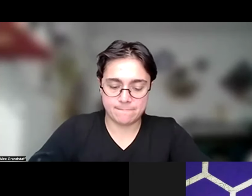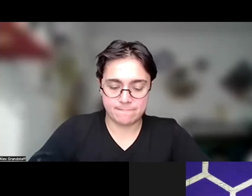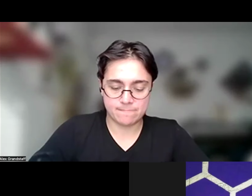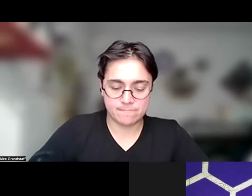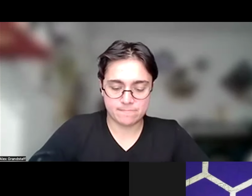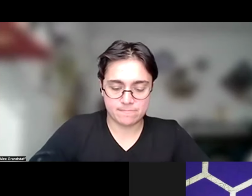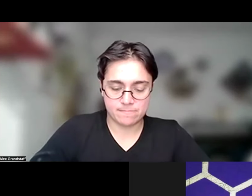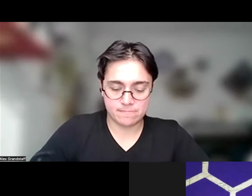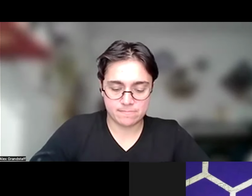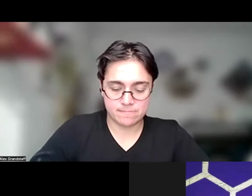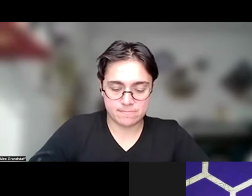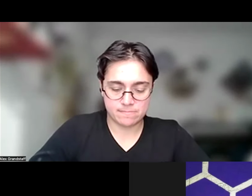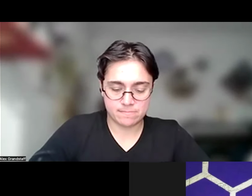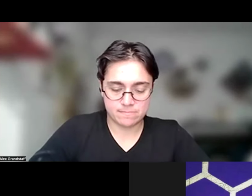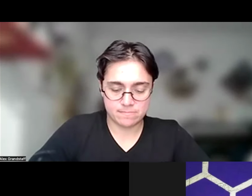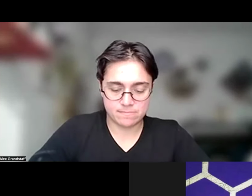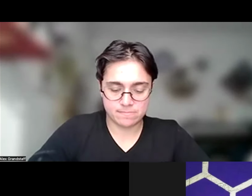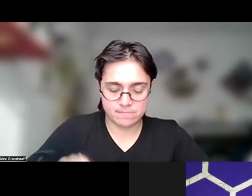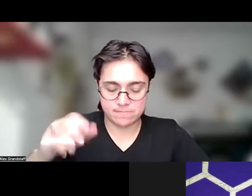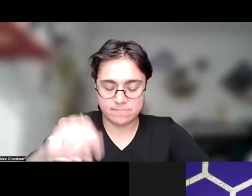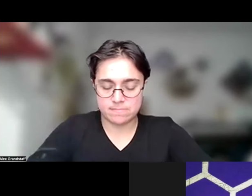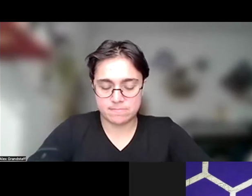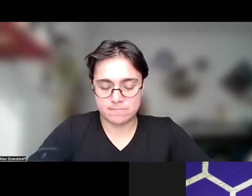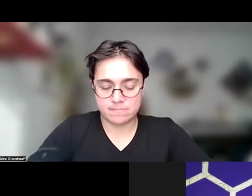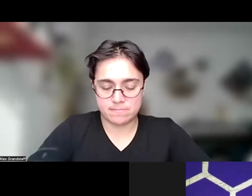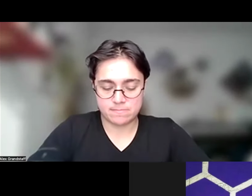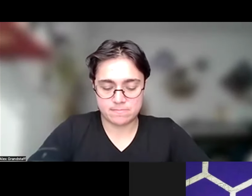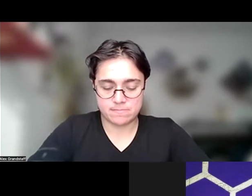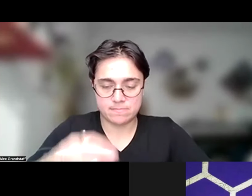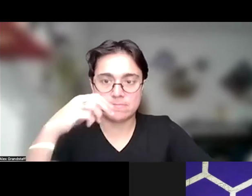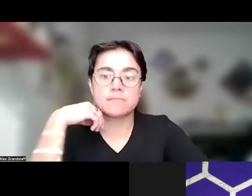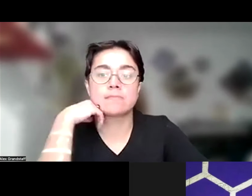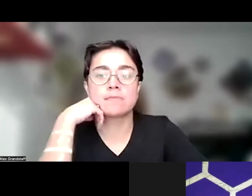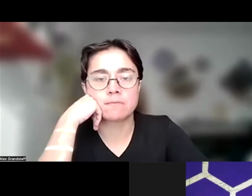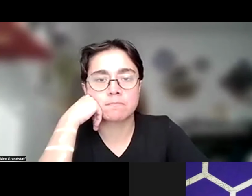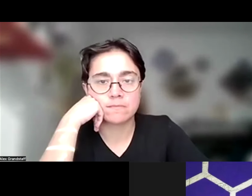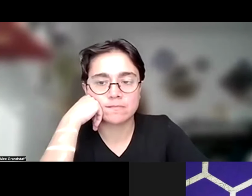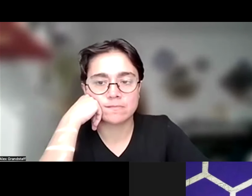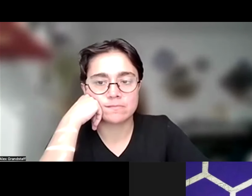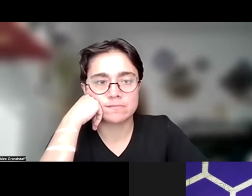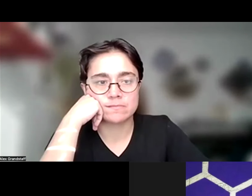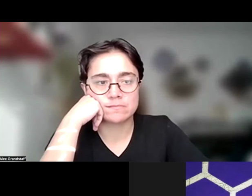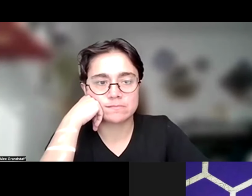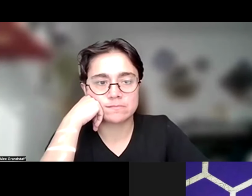amount of people in the most accessible way, should be focusing their energy on those things.